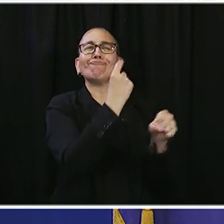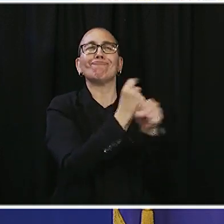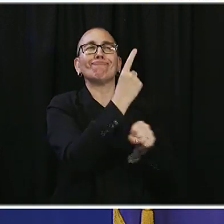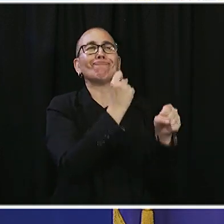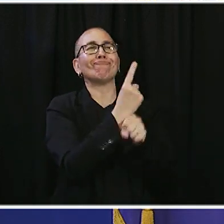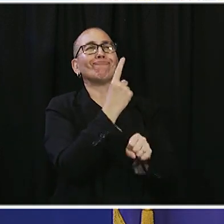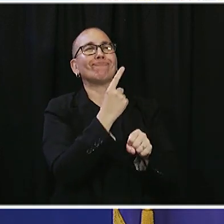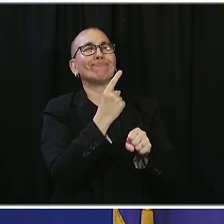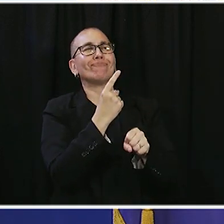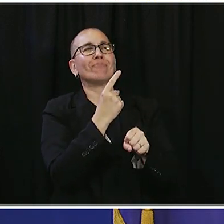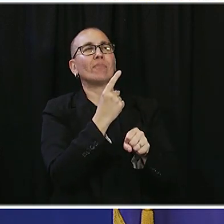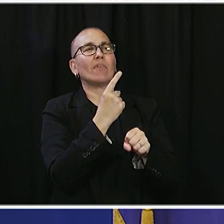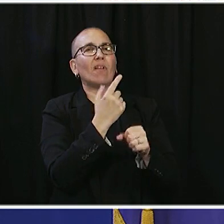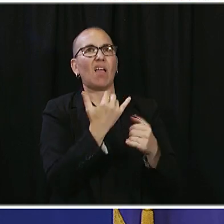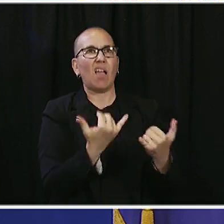STAND NEXT TO A VETERAN OF THE